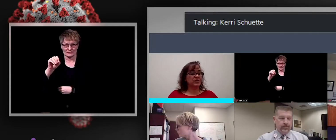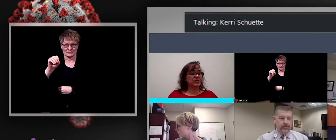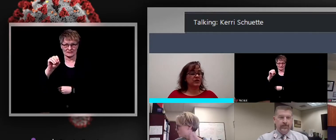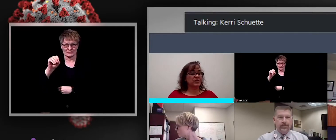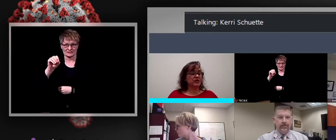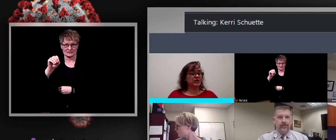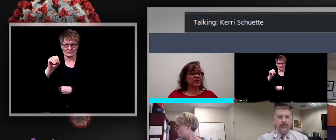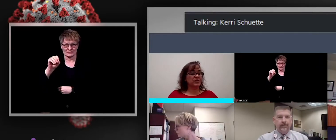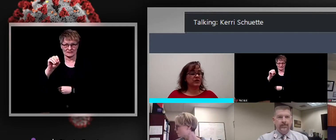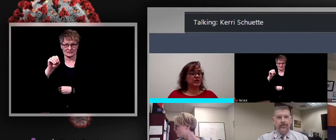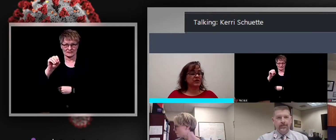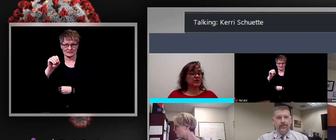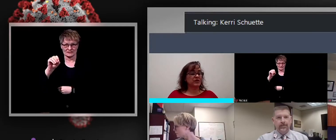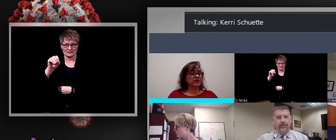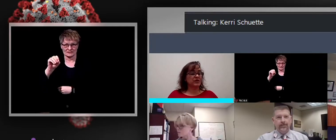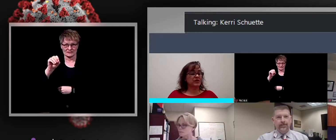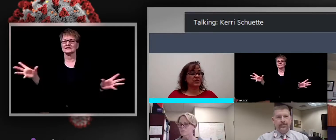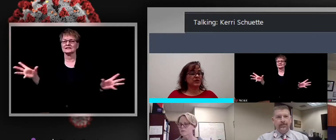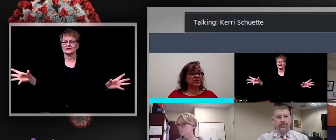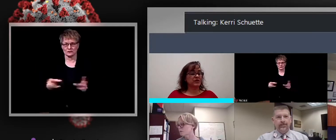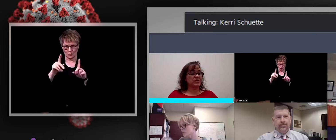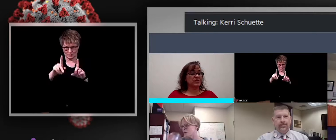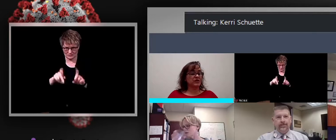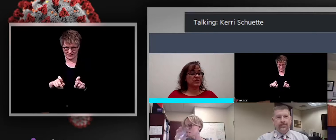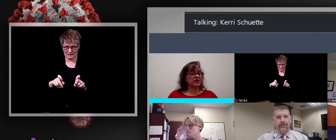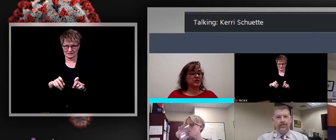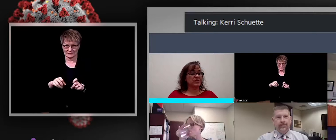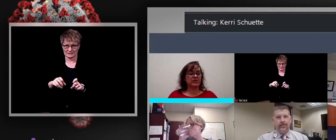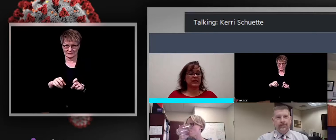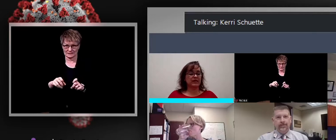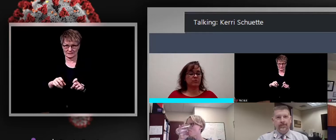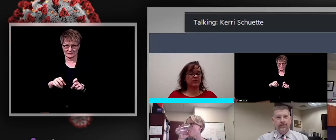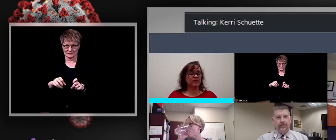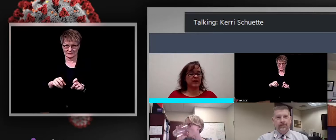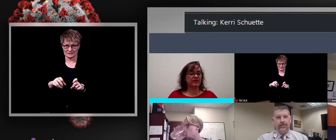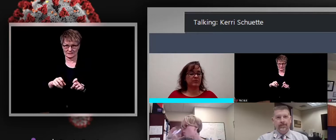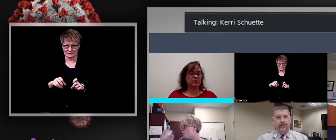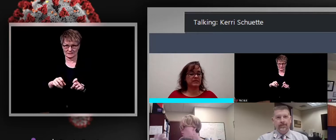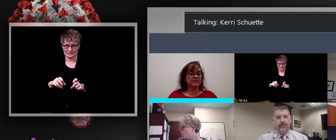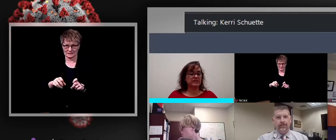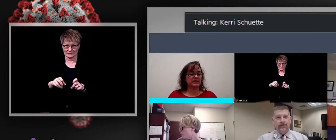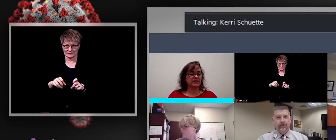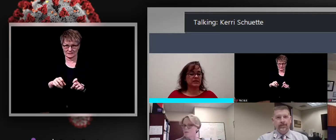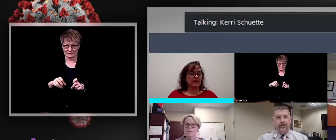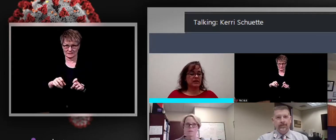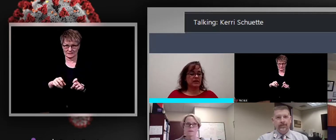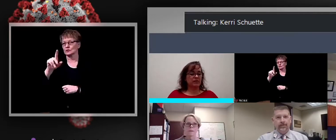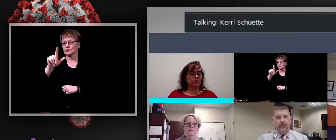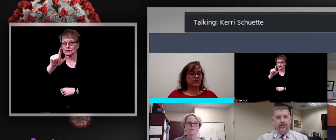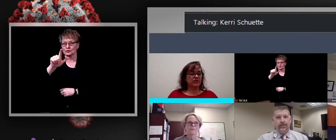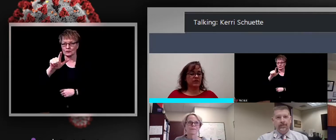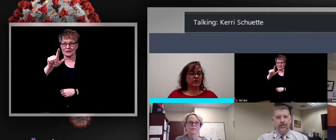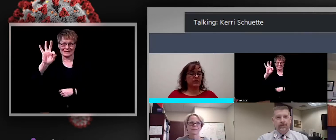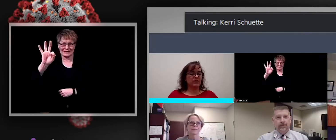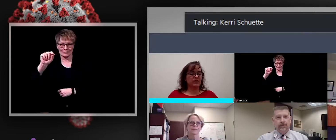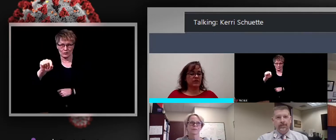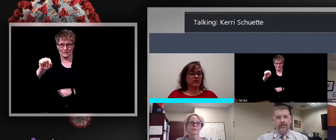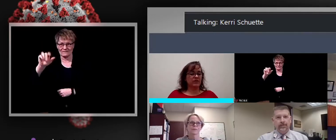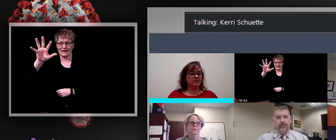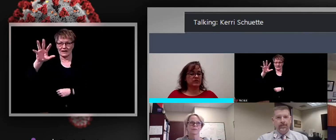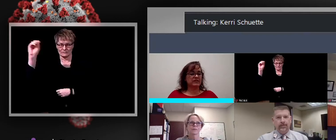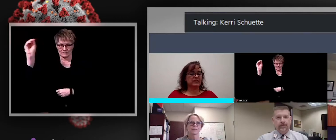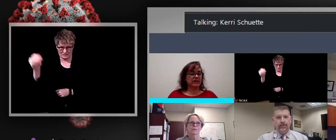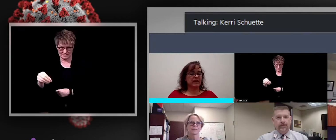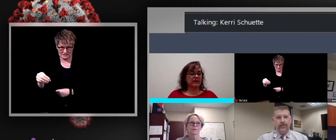yesterday, our regional ICU capacity as listed by the state was 29.5%. We've got about 500